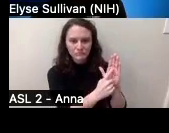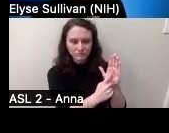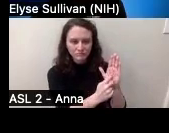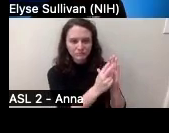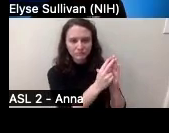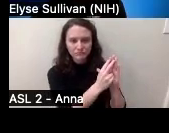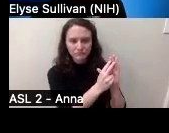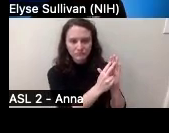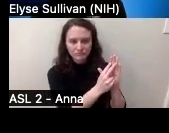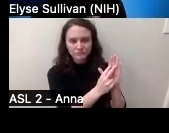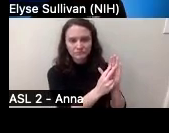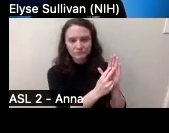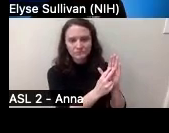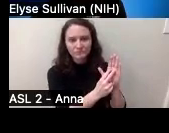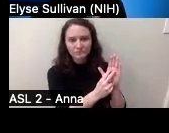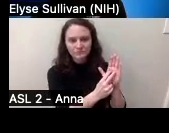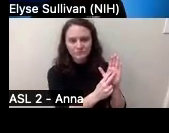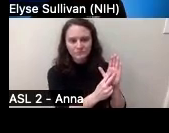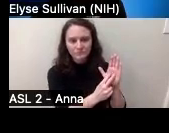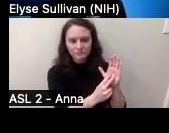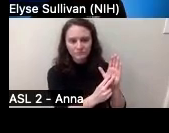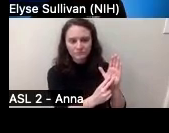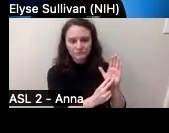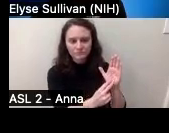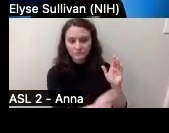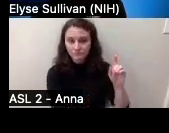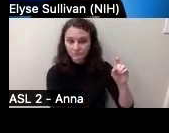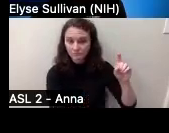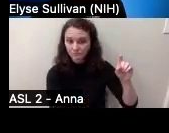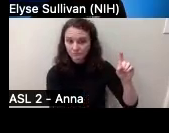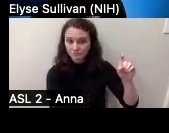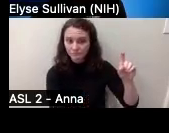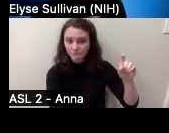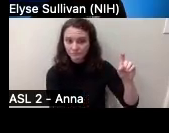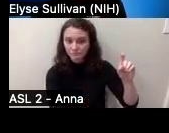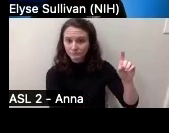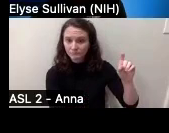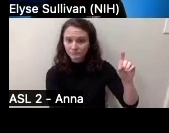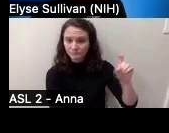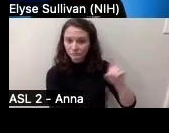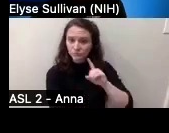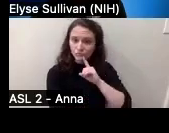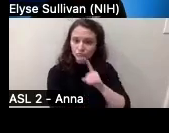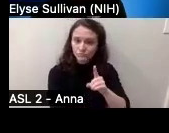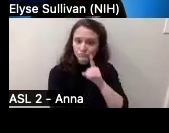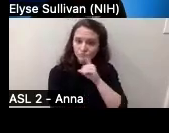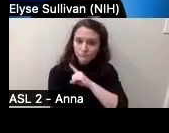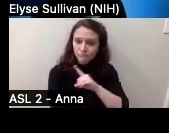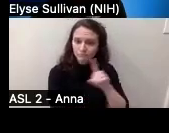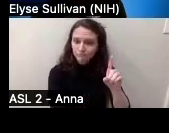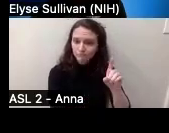to the amended application because the PI is no longer an ESI, true or false? Enter into the chat.